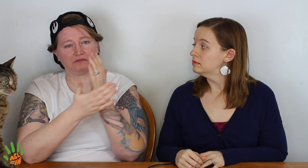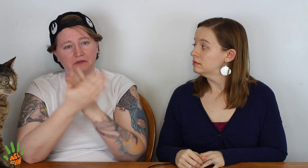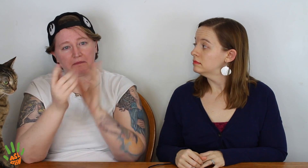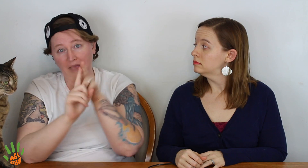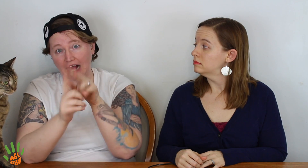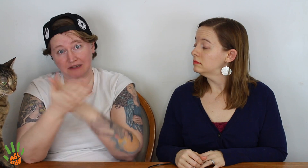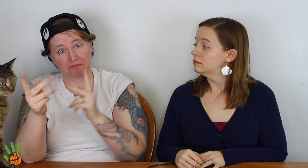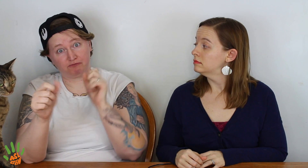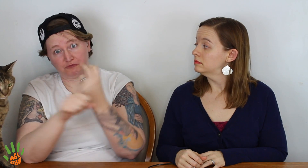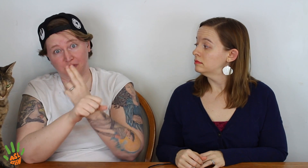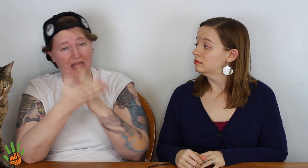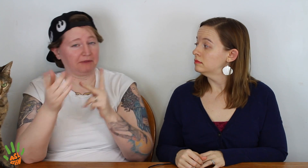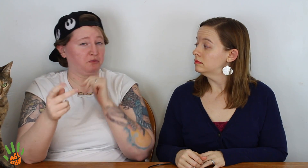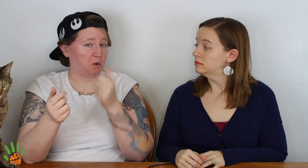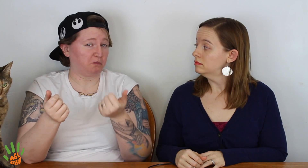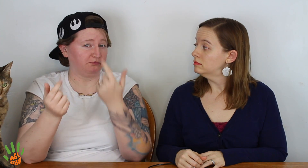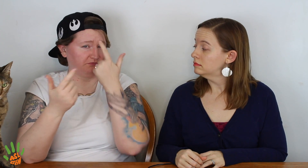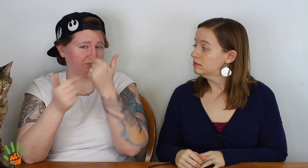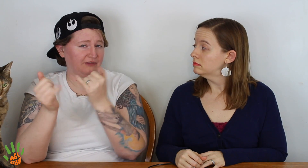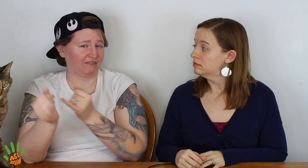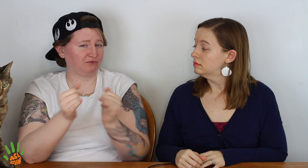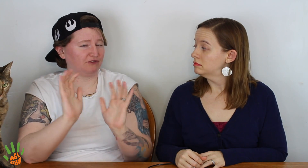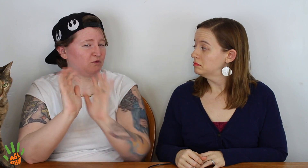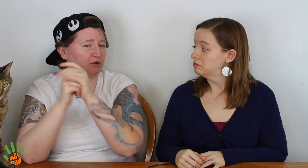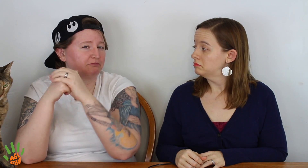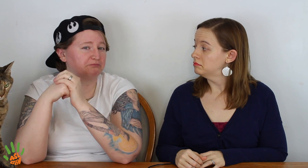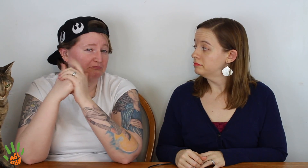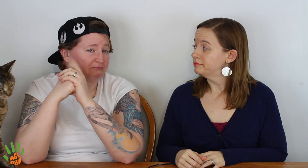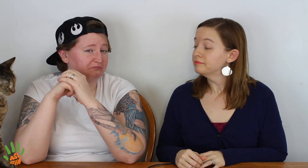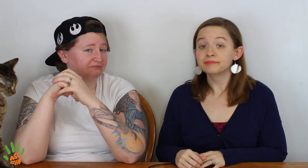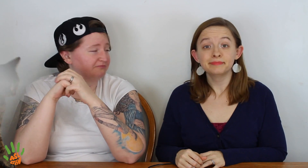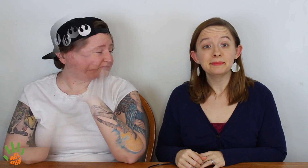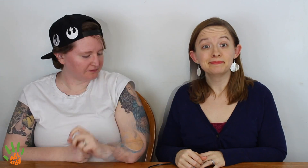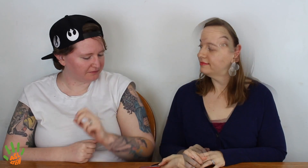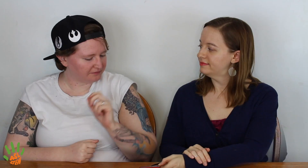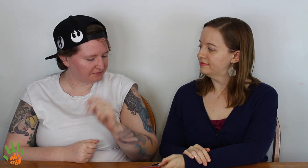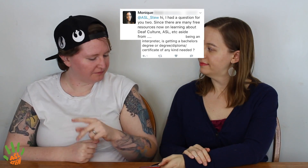That can apply to some people and maybe some people it won't, but that's individual decision.